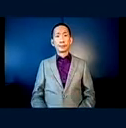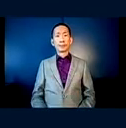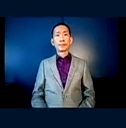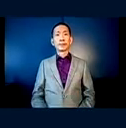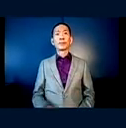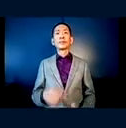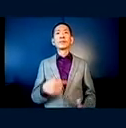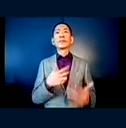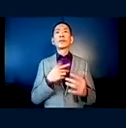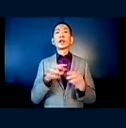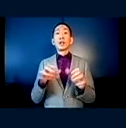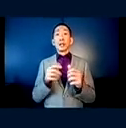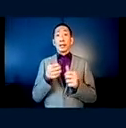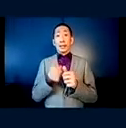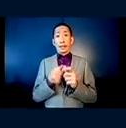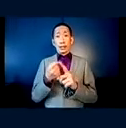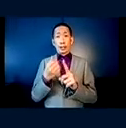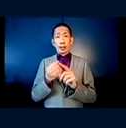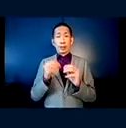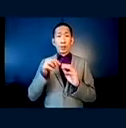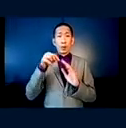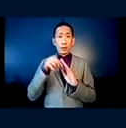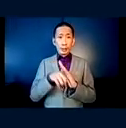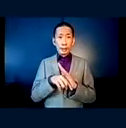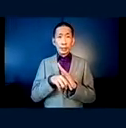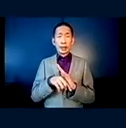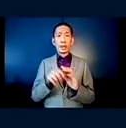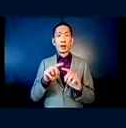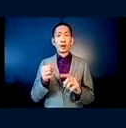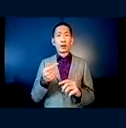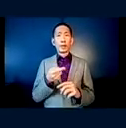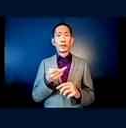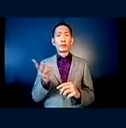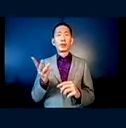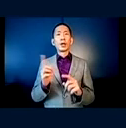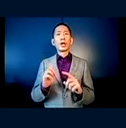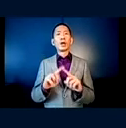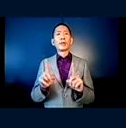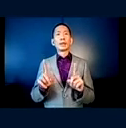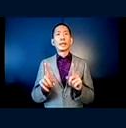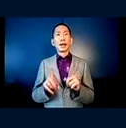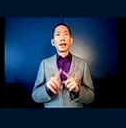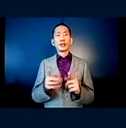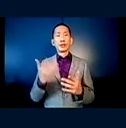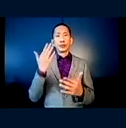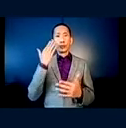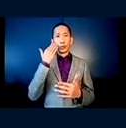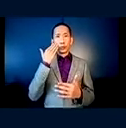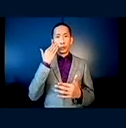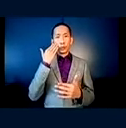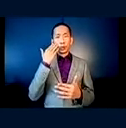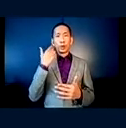AND NORMALLY WHAT I WOULD DO IS GO INTO EACH OF THESE IN MORE DETAIL, AT LEAST A FEW, BUT AS